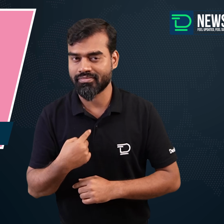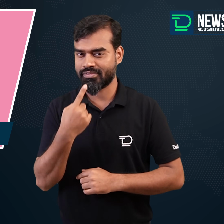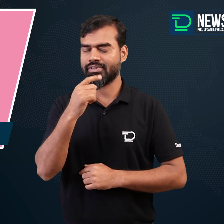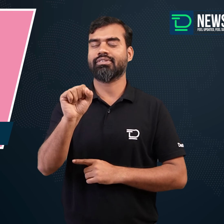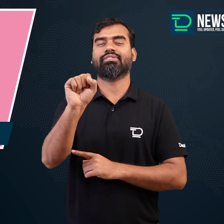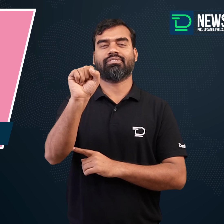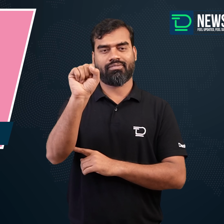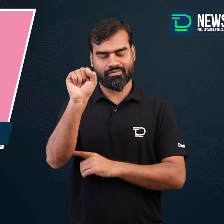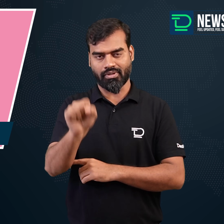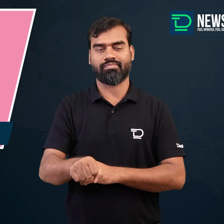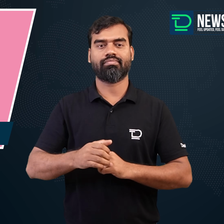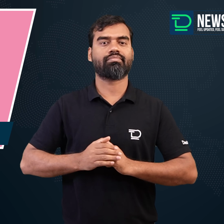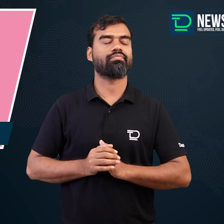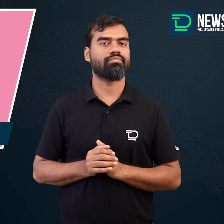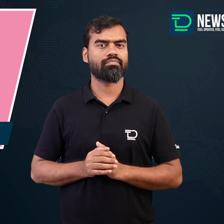Yes.